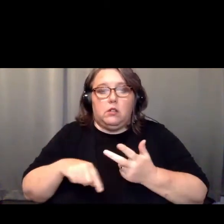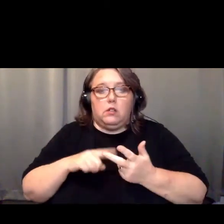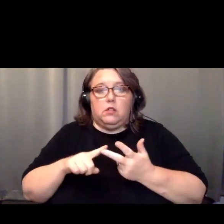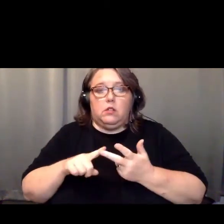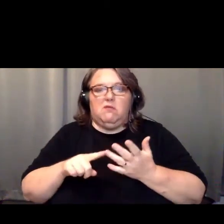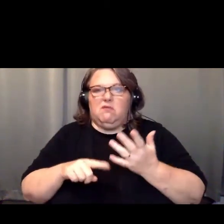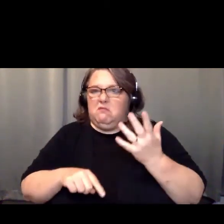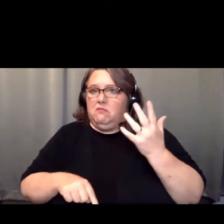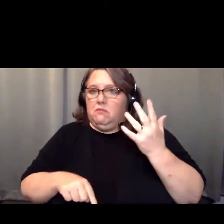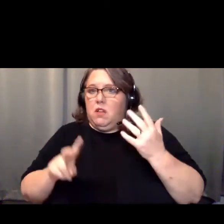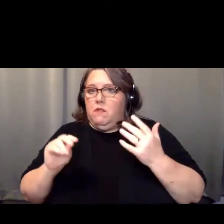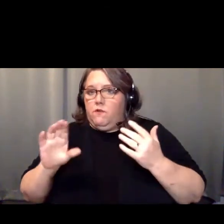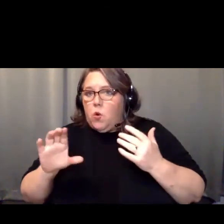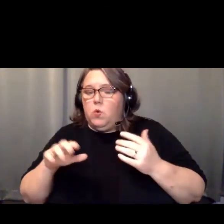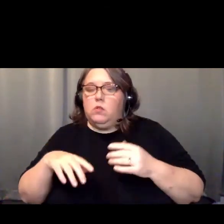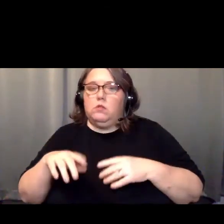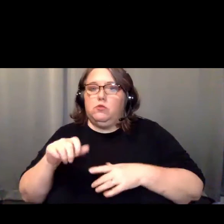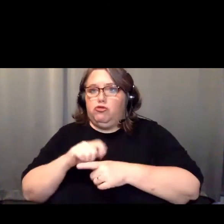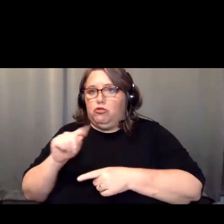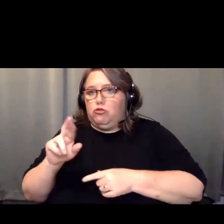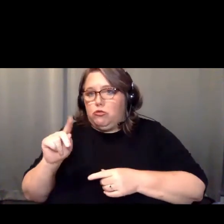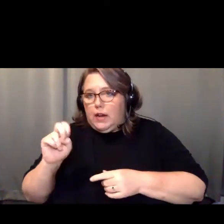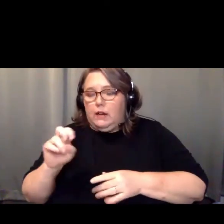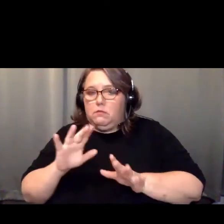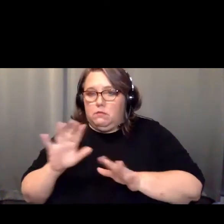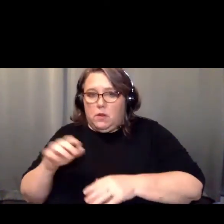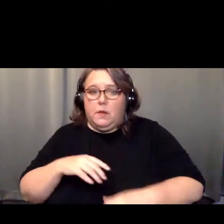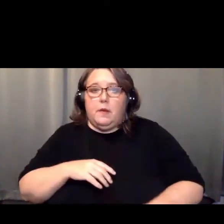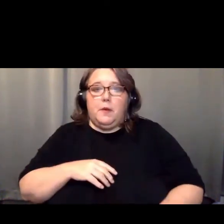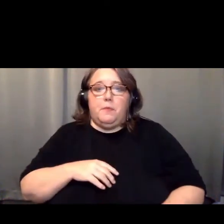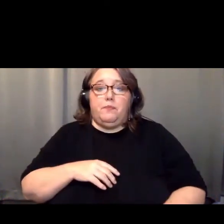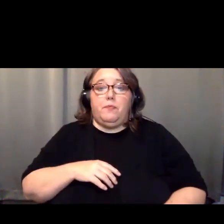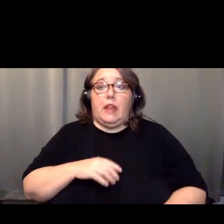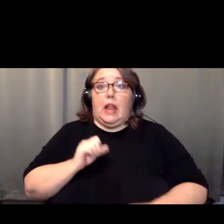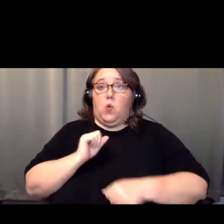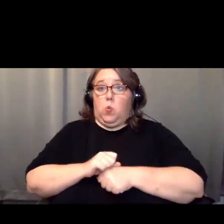those types of things. And then they're supposed to be providing more place readiness training